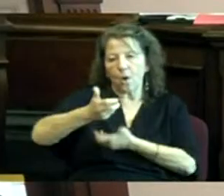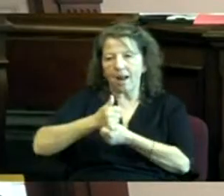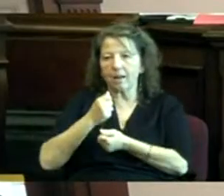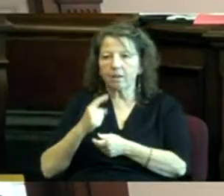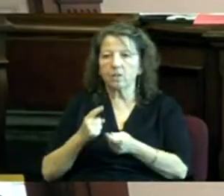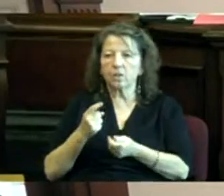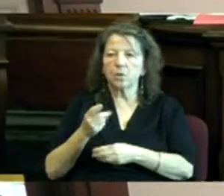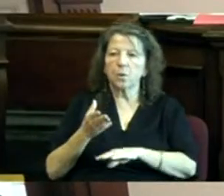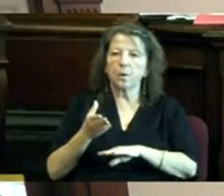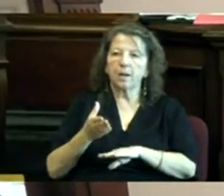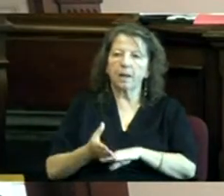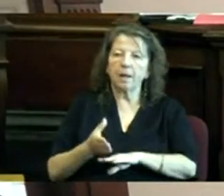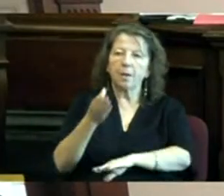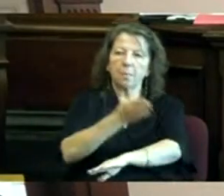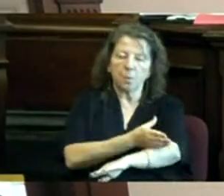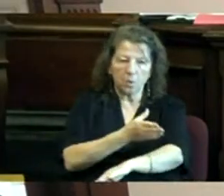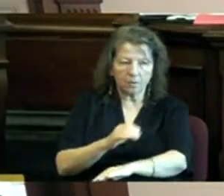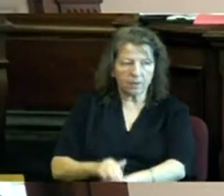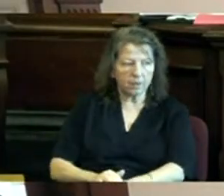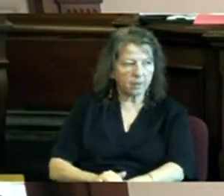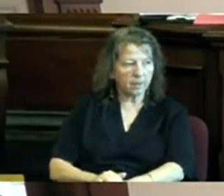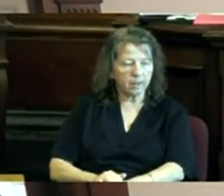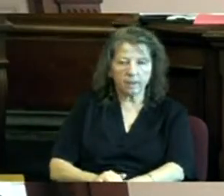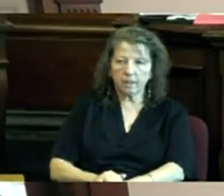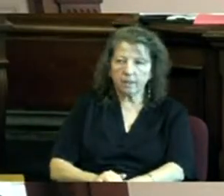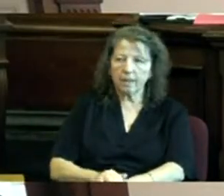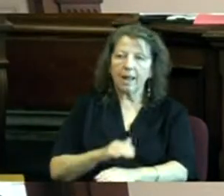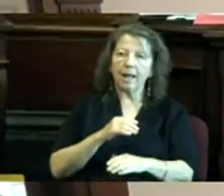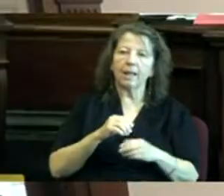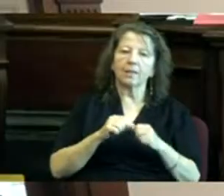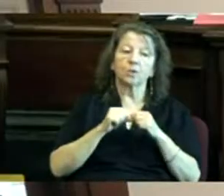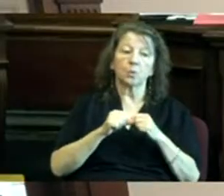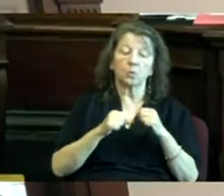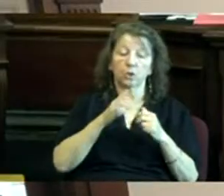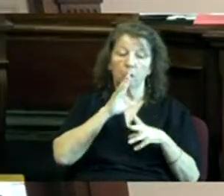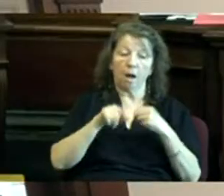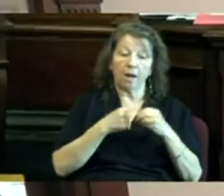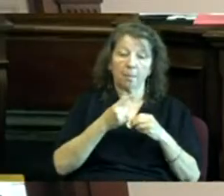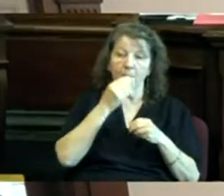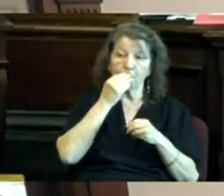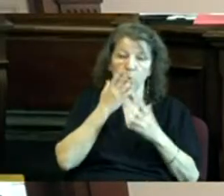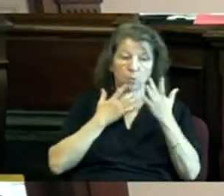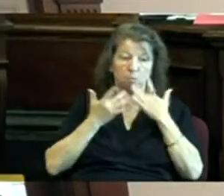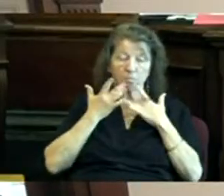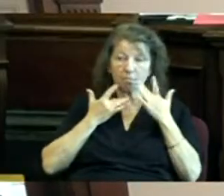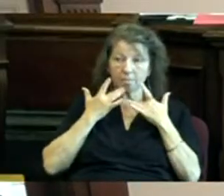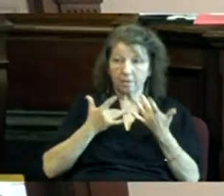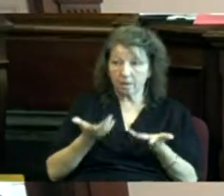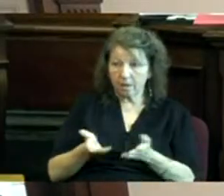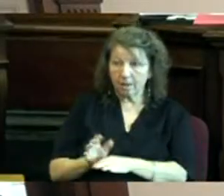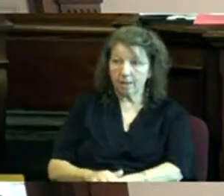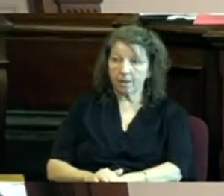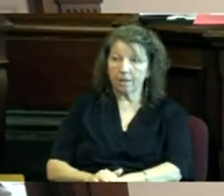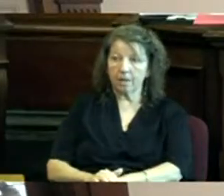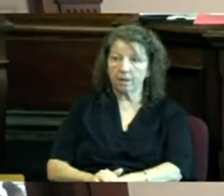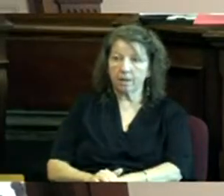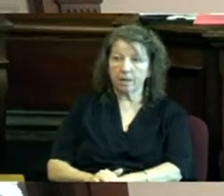educational video series and interactive map of a food forest to enhance food sovereignty and